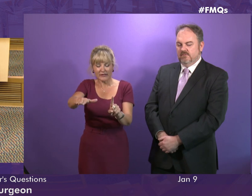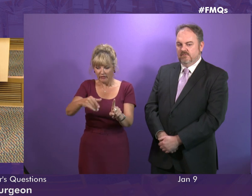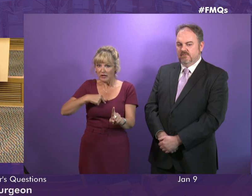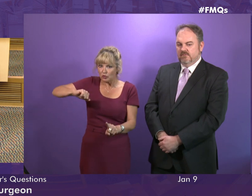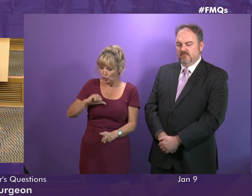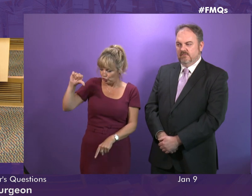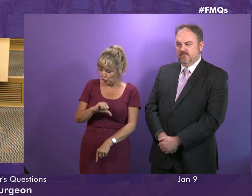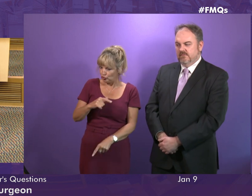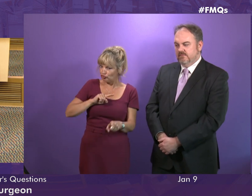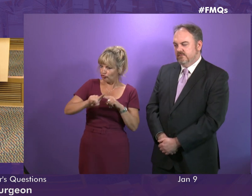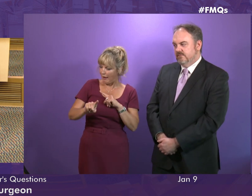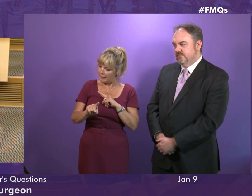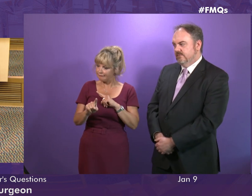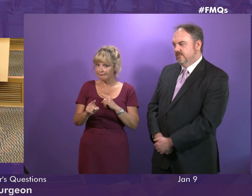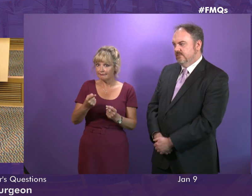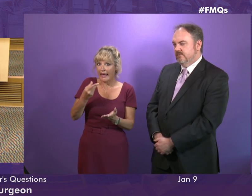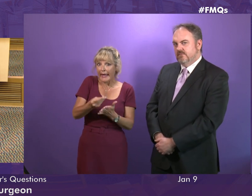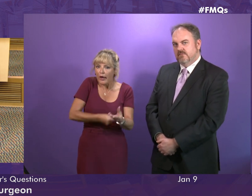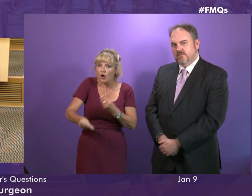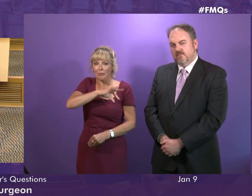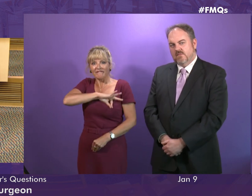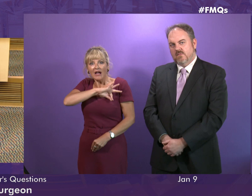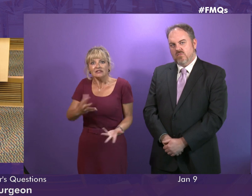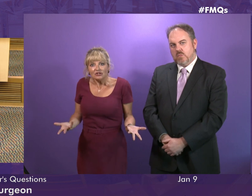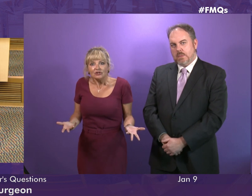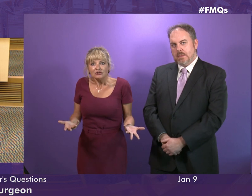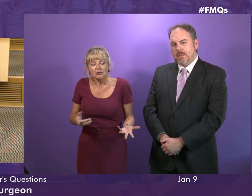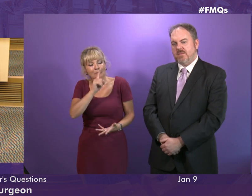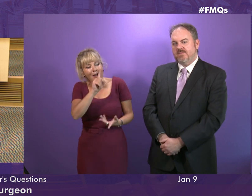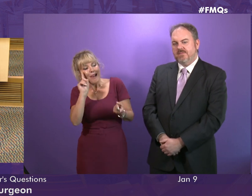The climate emergency, the updated advice from the Committee on Climate Change, our